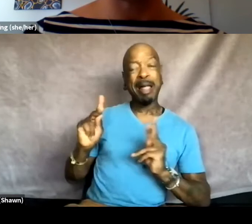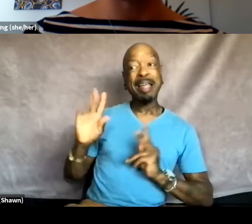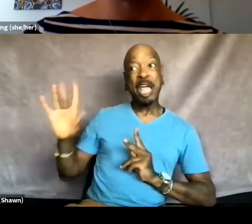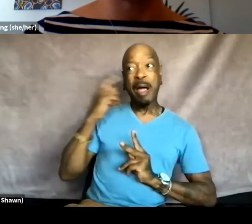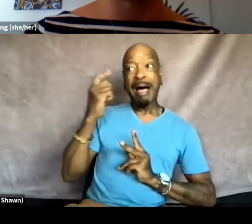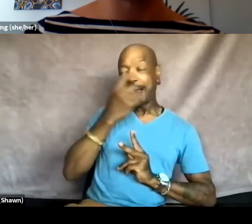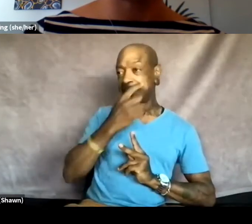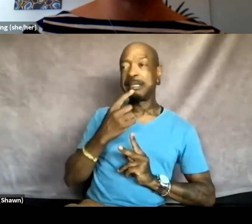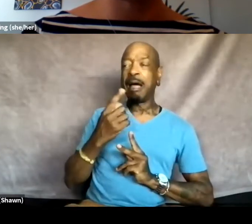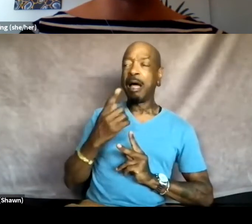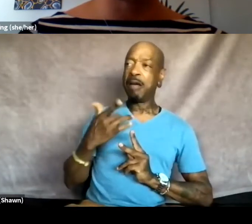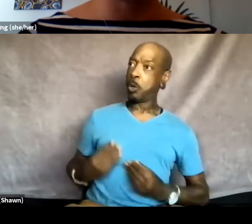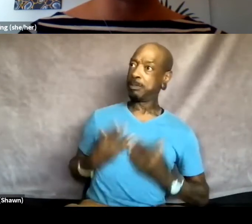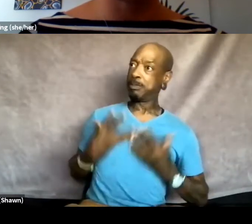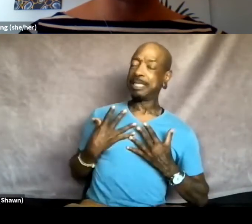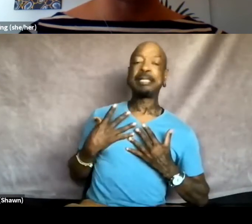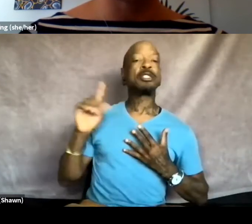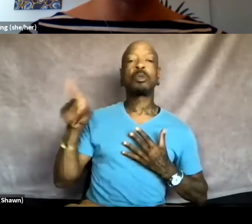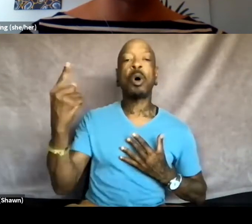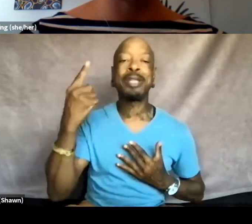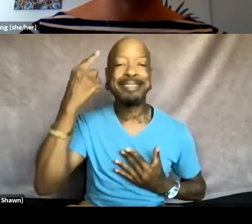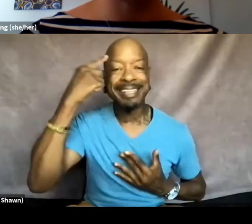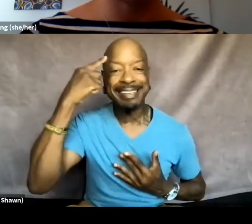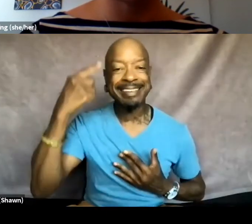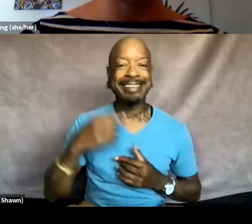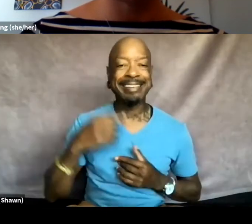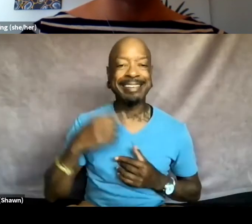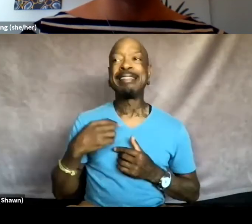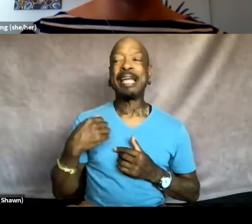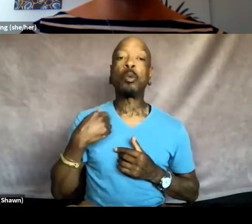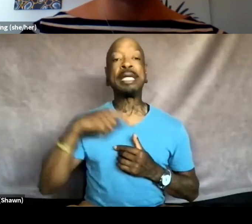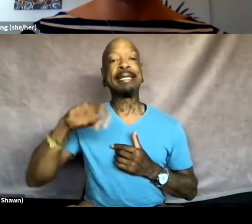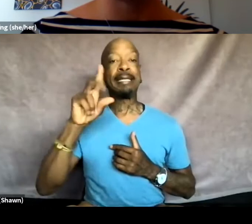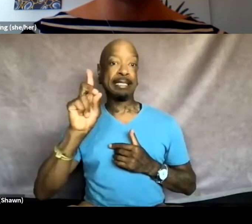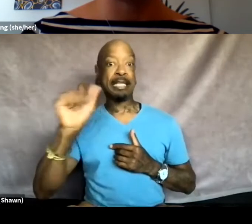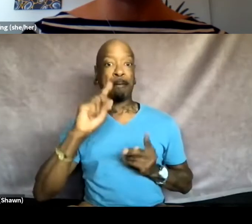Keah Brown: that's all they're thinking that we are something to be pitied or like congratulated